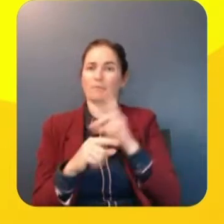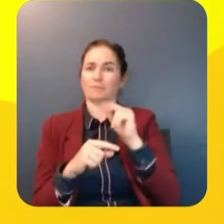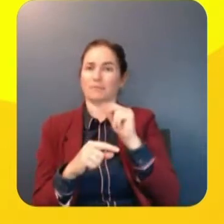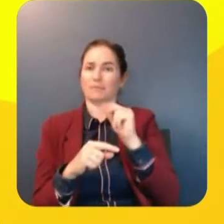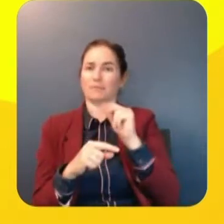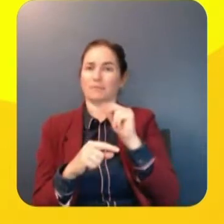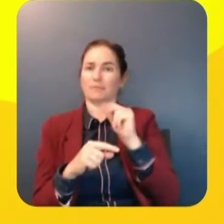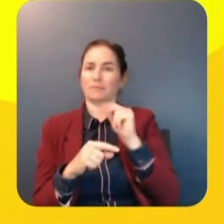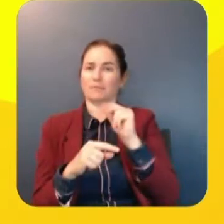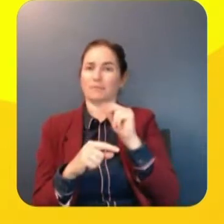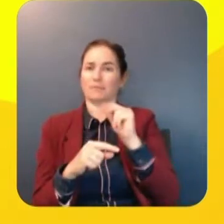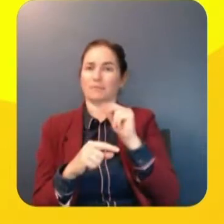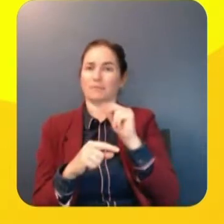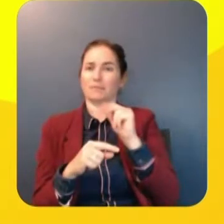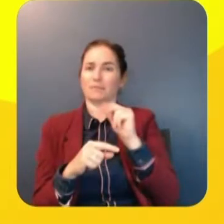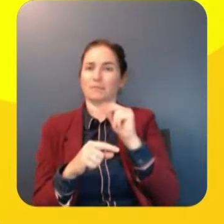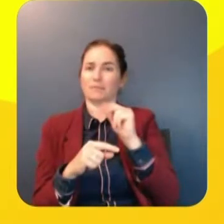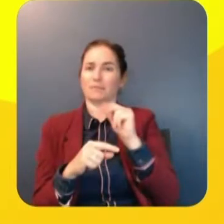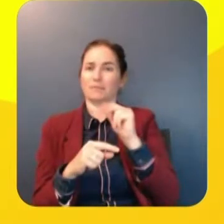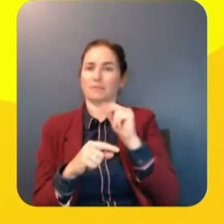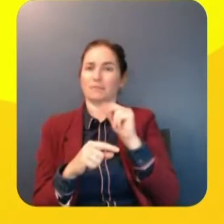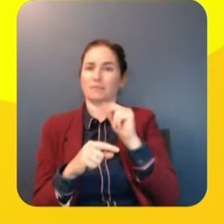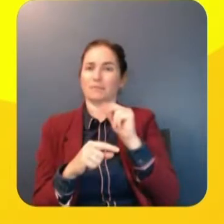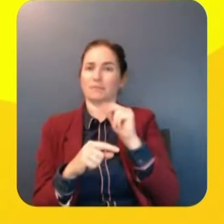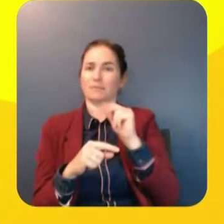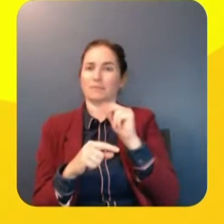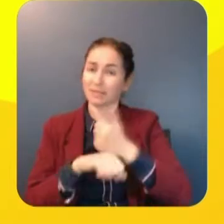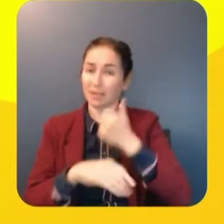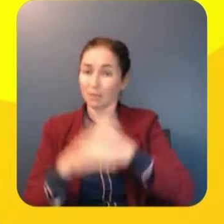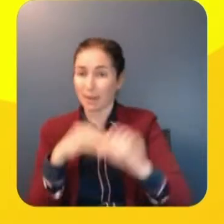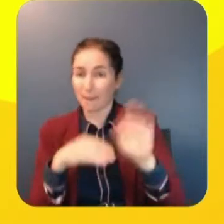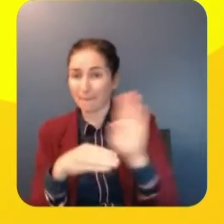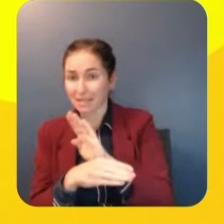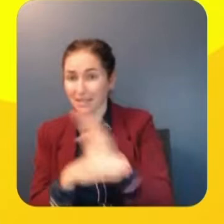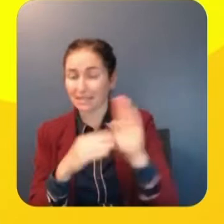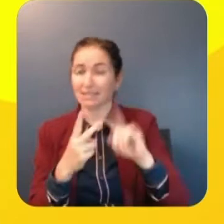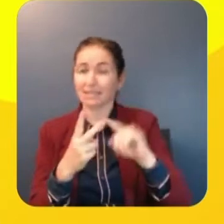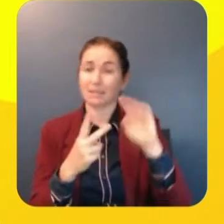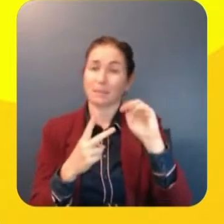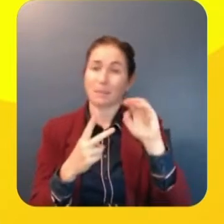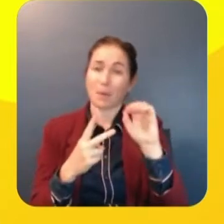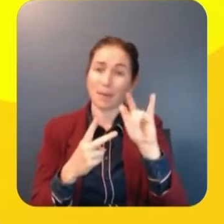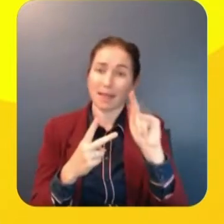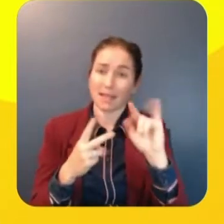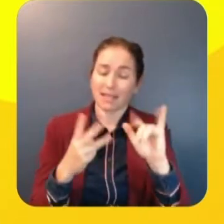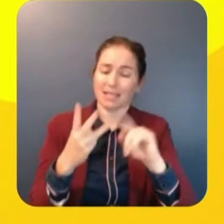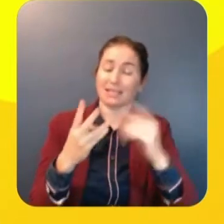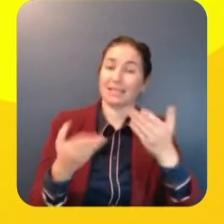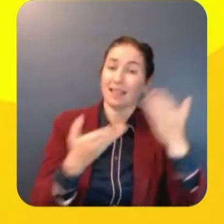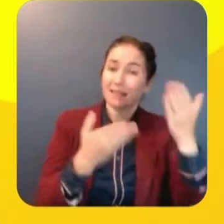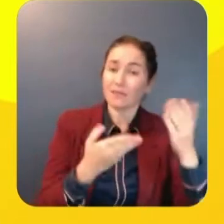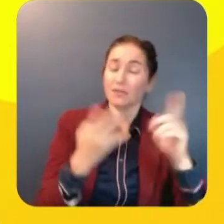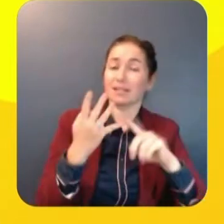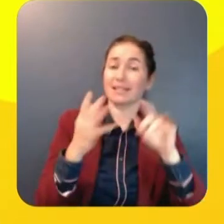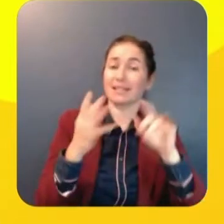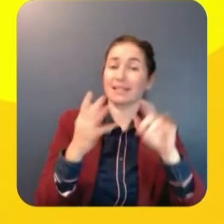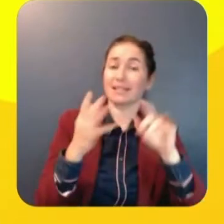I want goals set within the business. I want it within our mobility business, our delivery business. I want our engineers and our technology businesses as well.